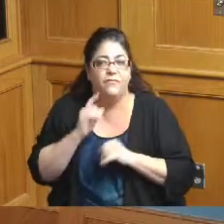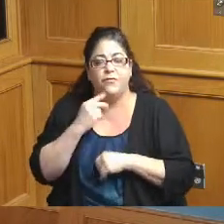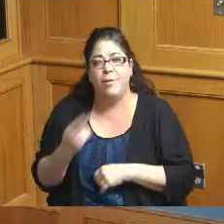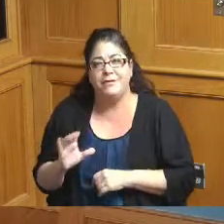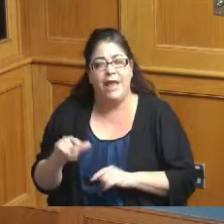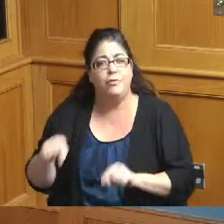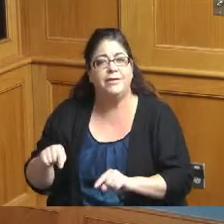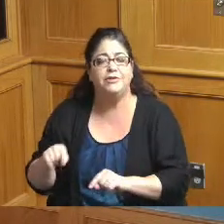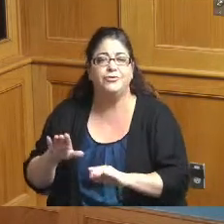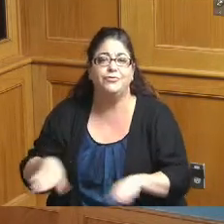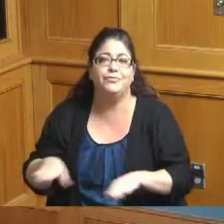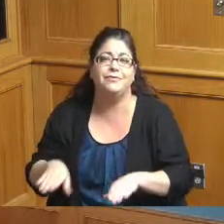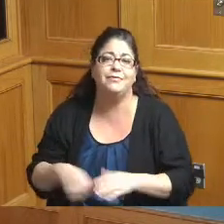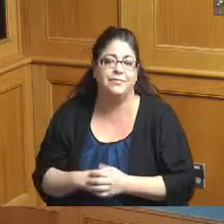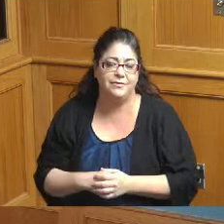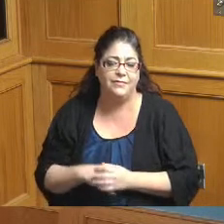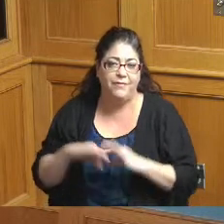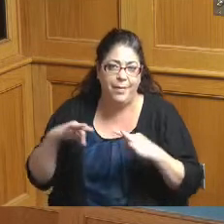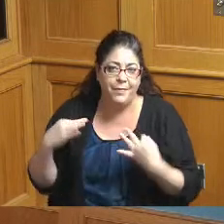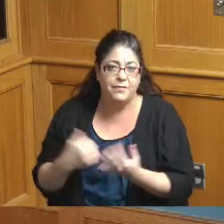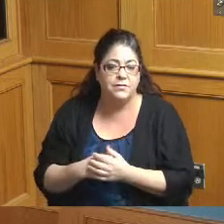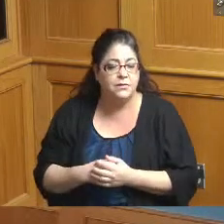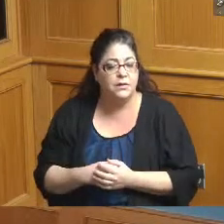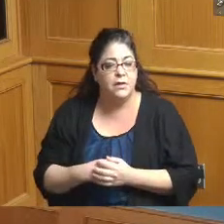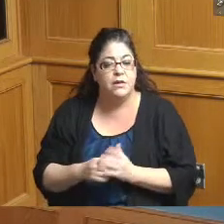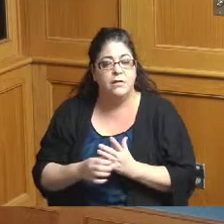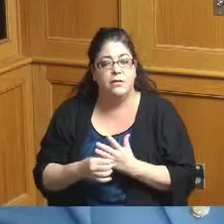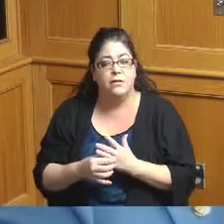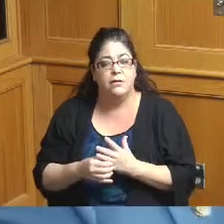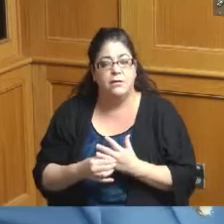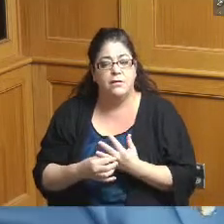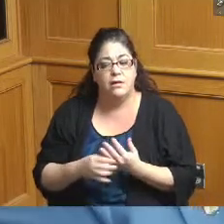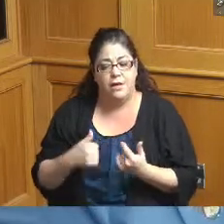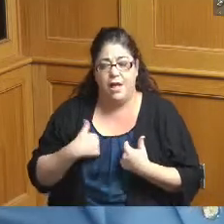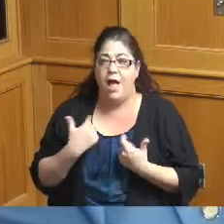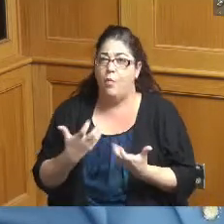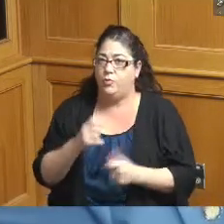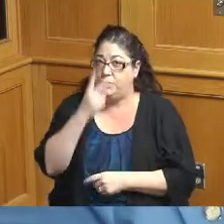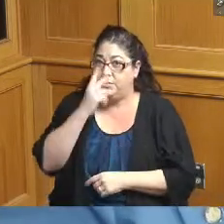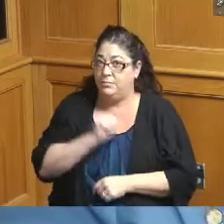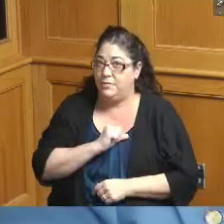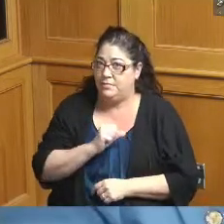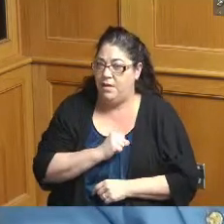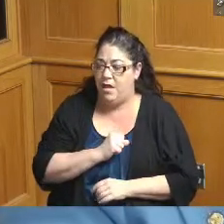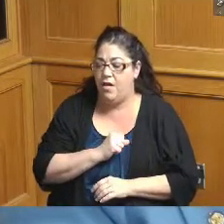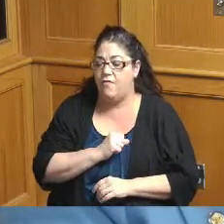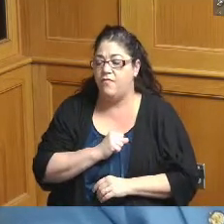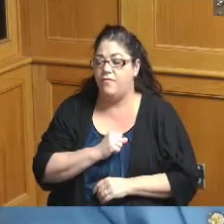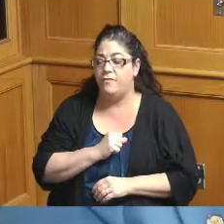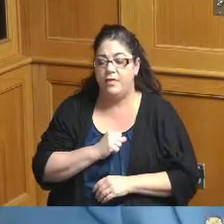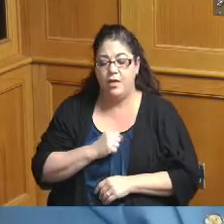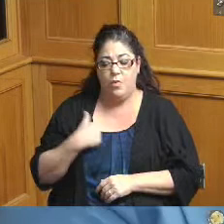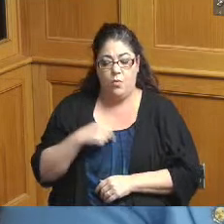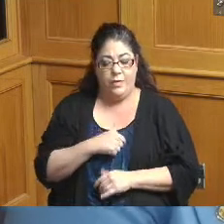it is no surprise one of the things that I would like to see is moving from a